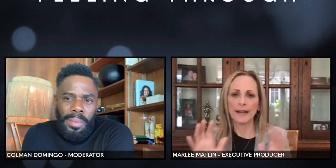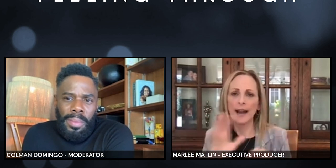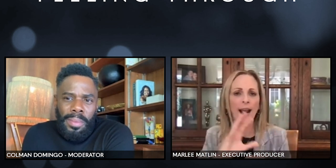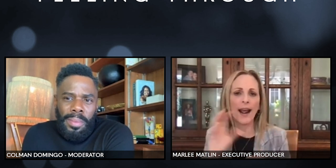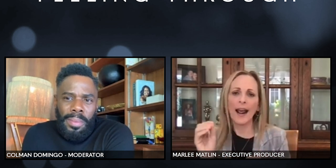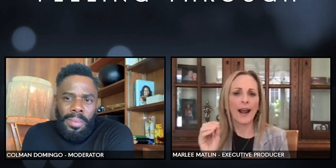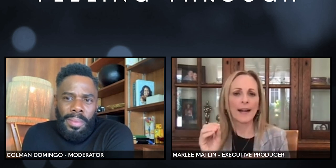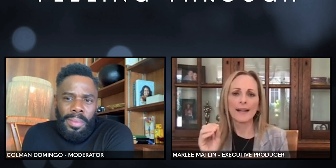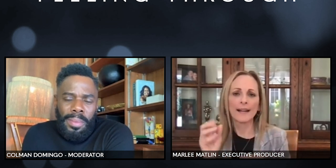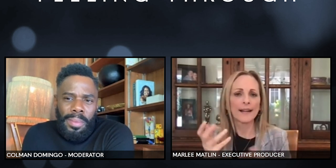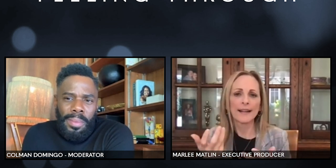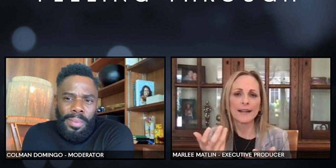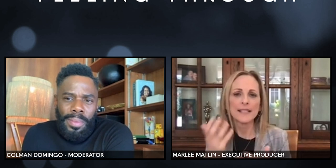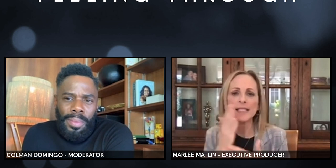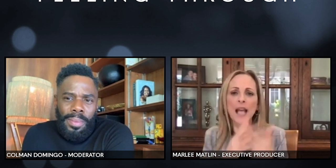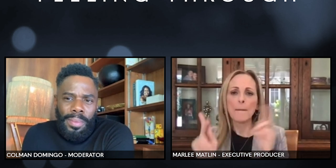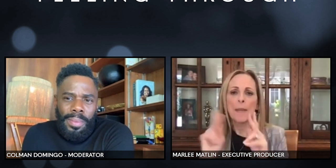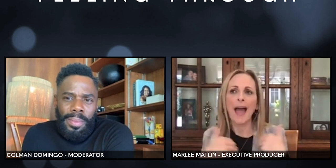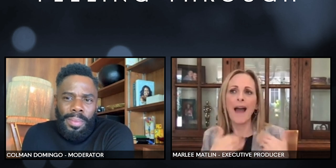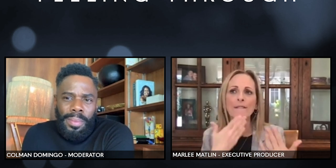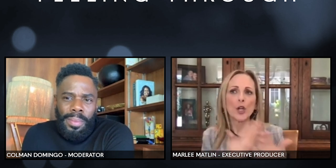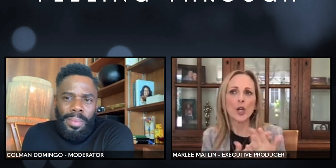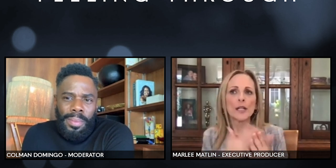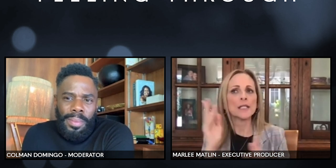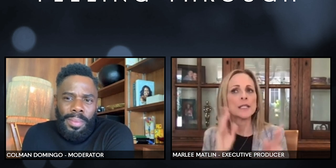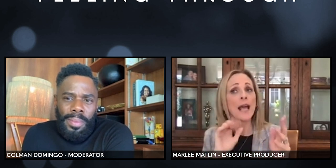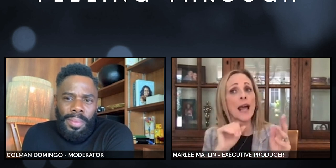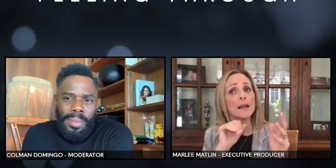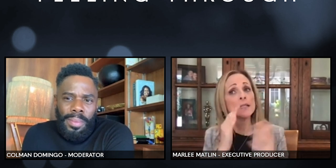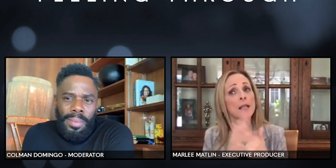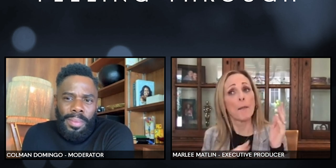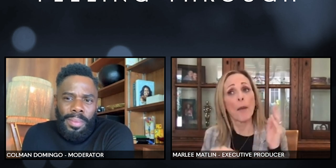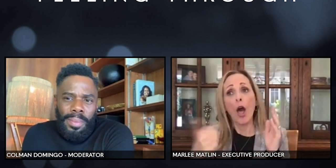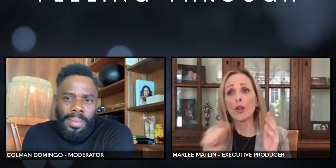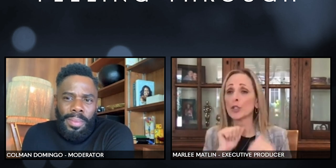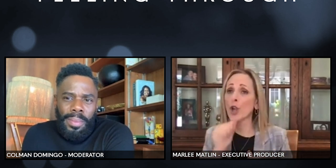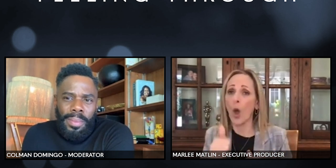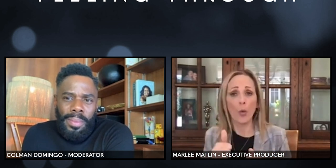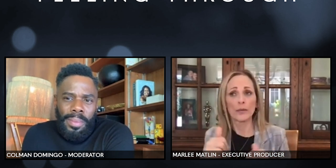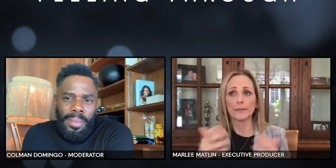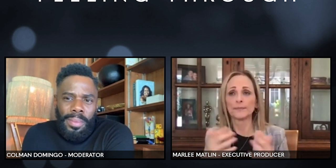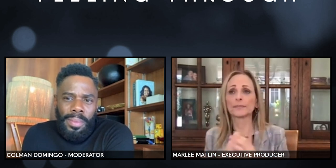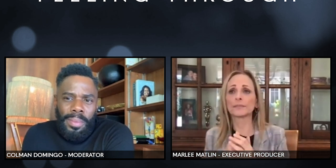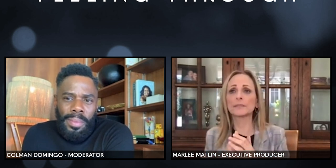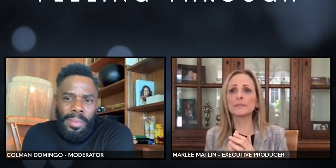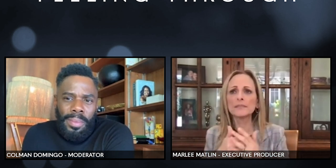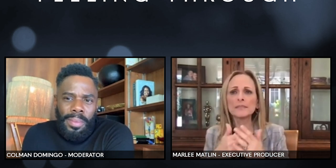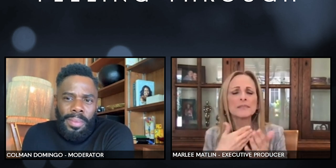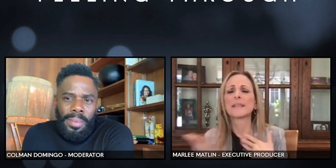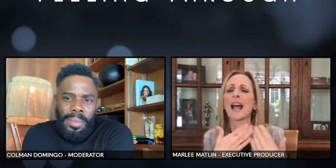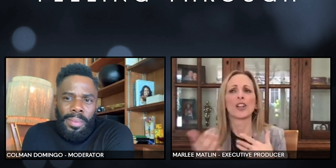so over it, I'm so over this, constant judging people. Some don't. Some do,